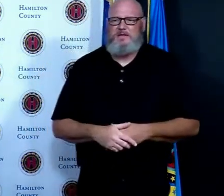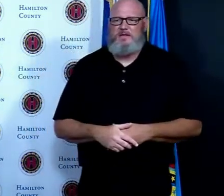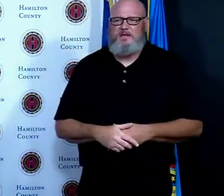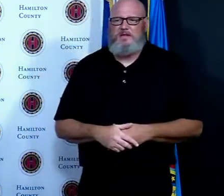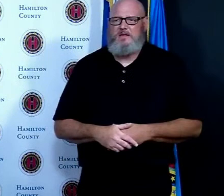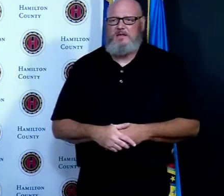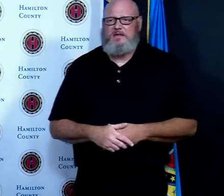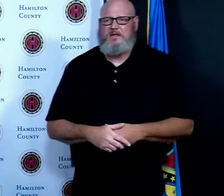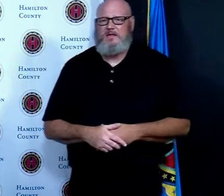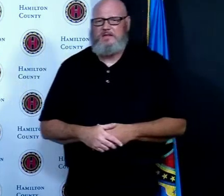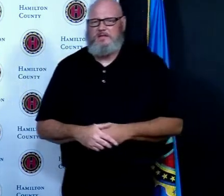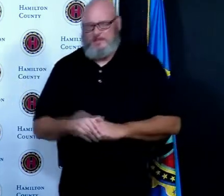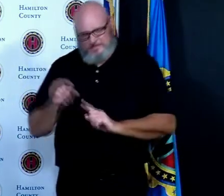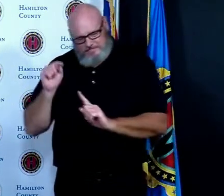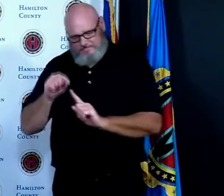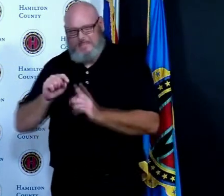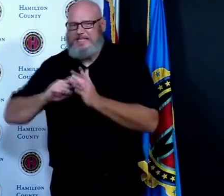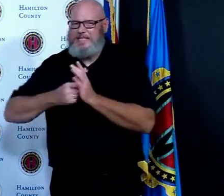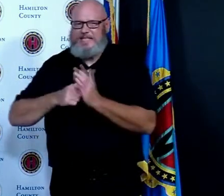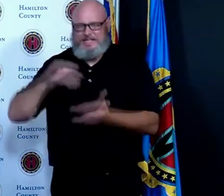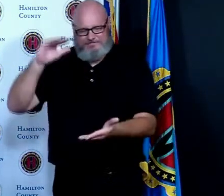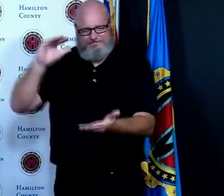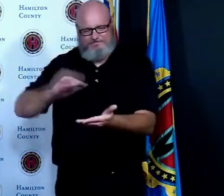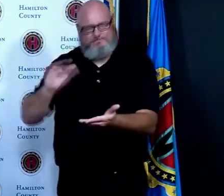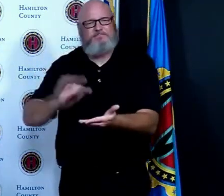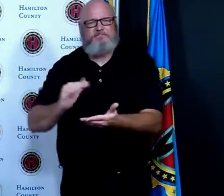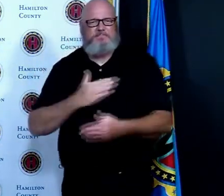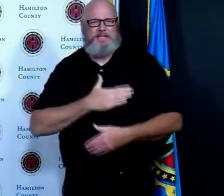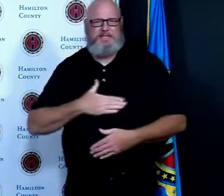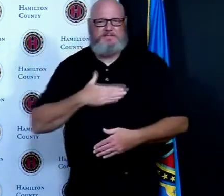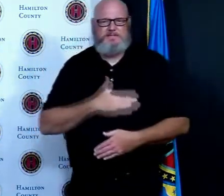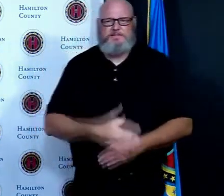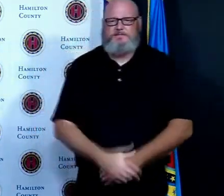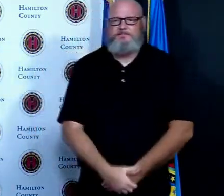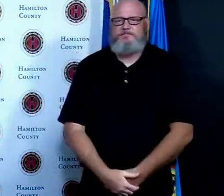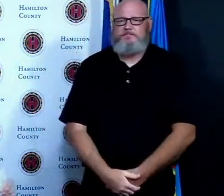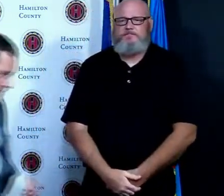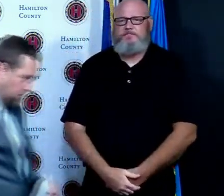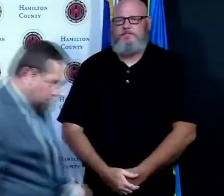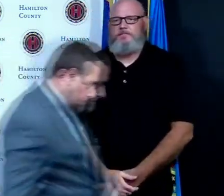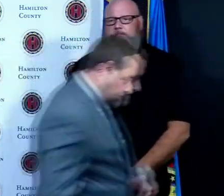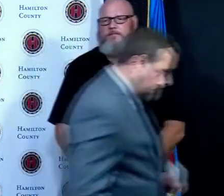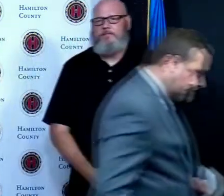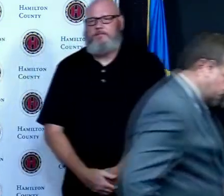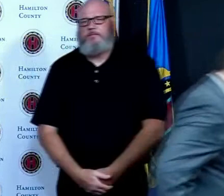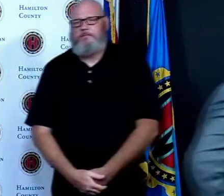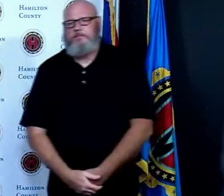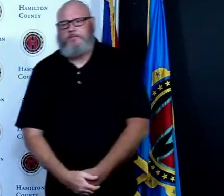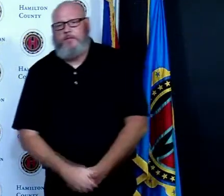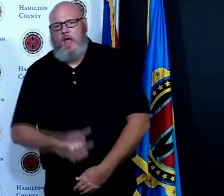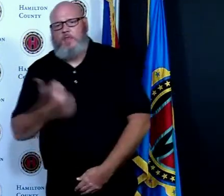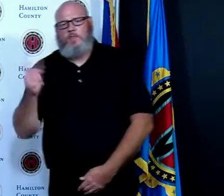I have one quick question more for Dr Lofgren if I might Dr Lofgren on that call